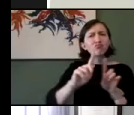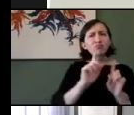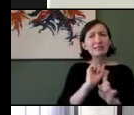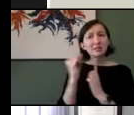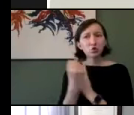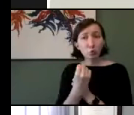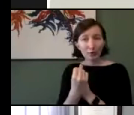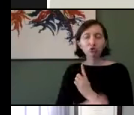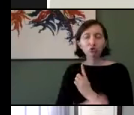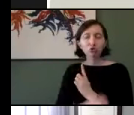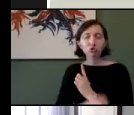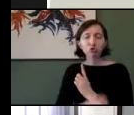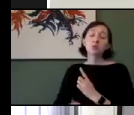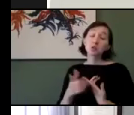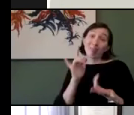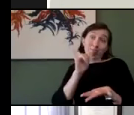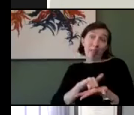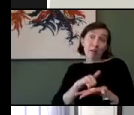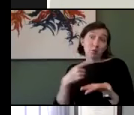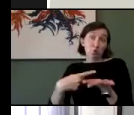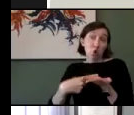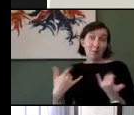So as we move to the next section,